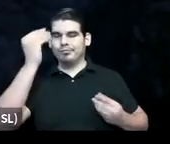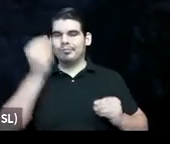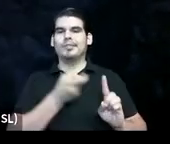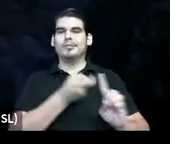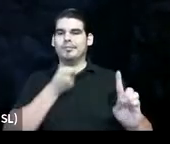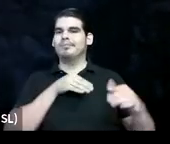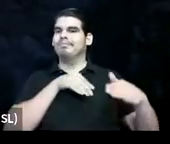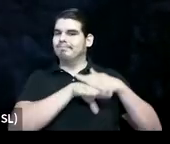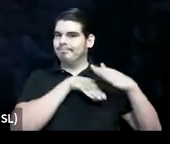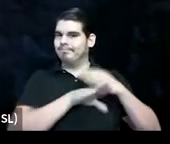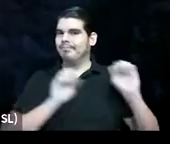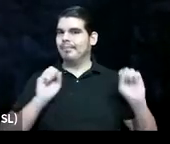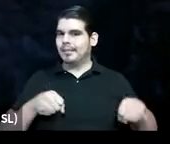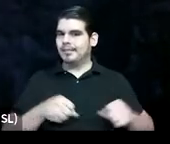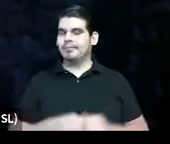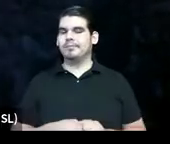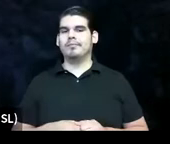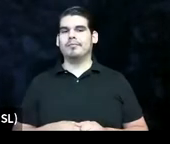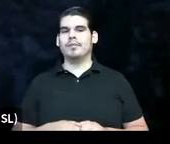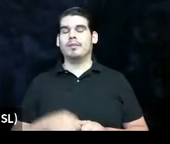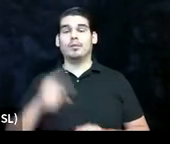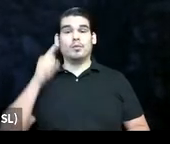Just as much when before earlier with the RAD Region one kind of bring this up.